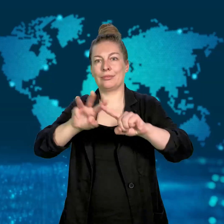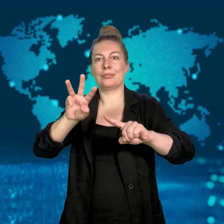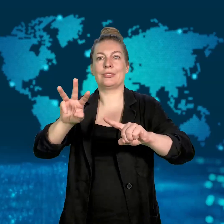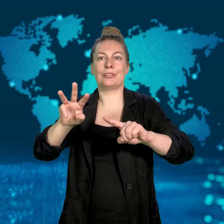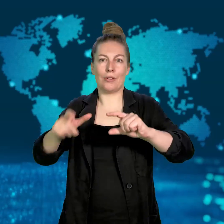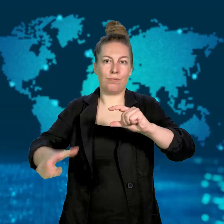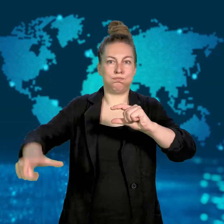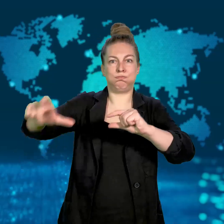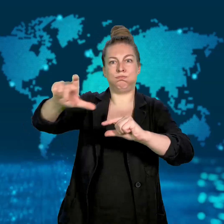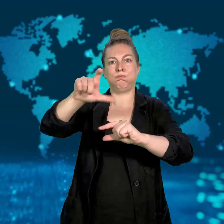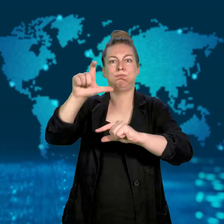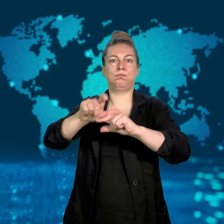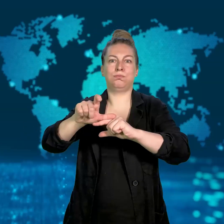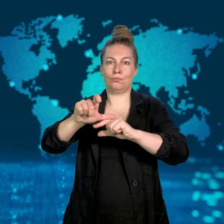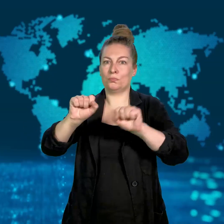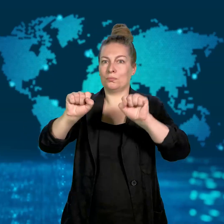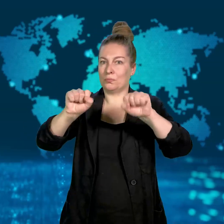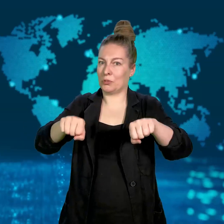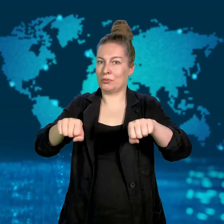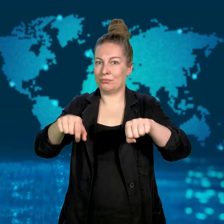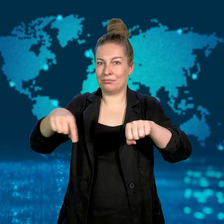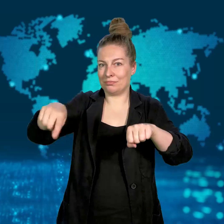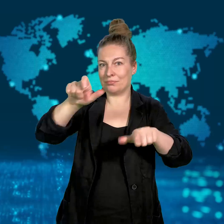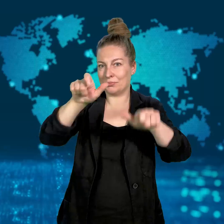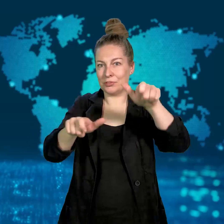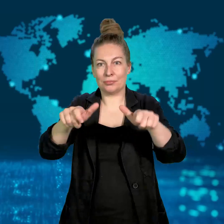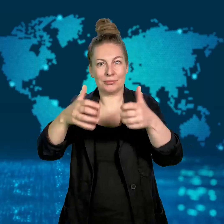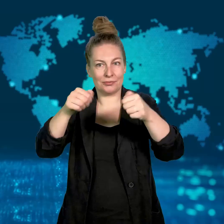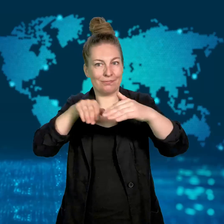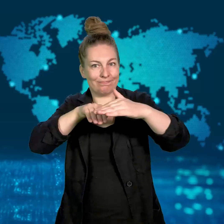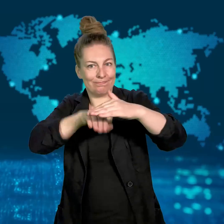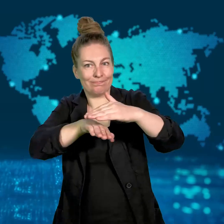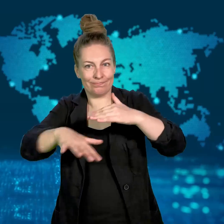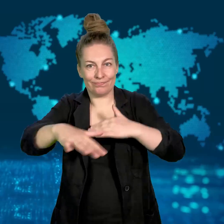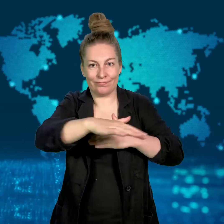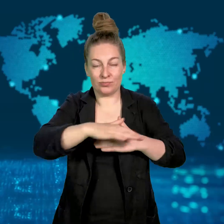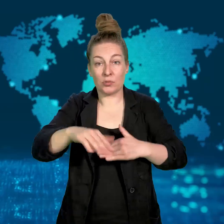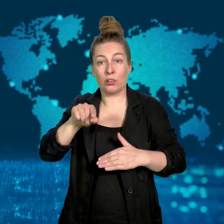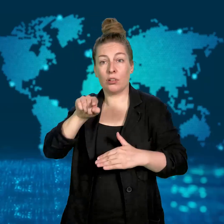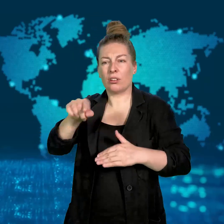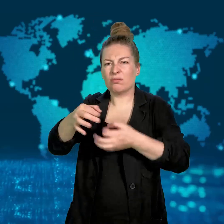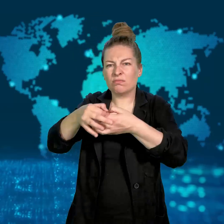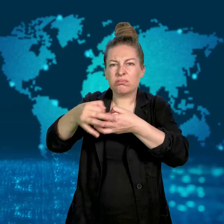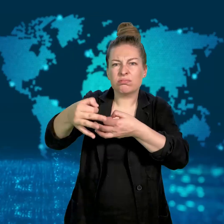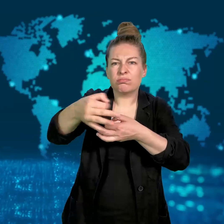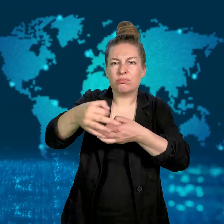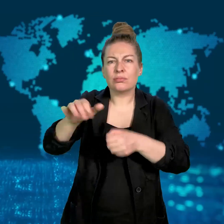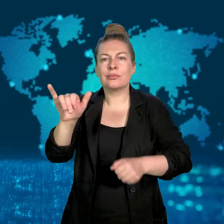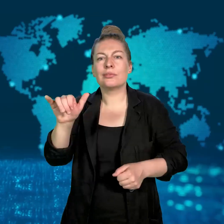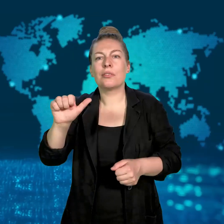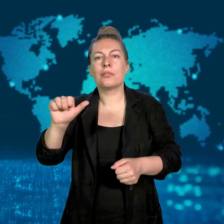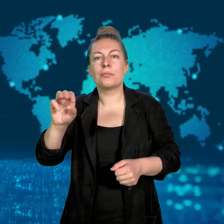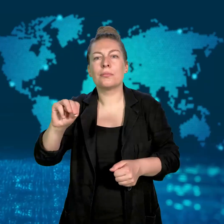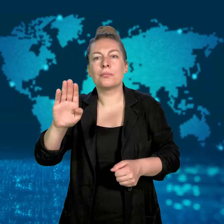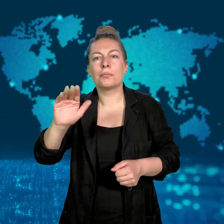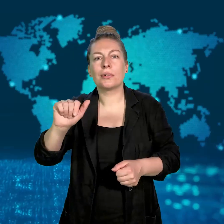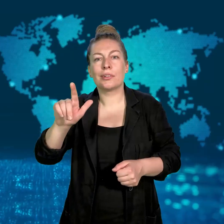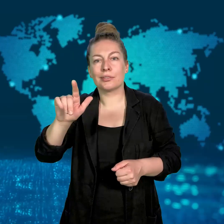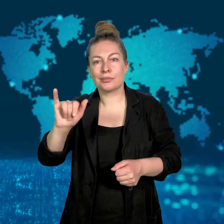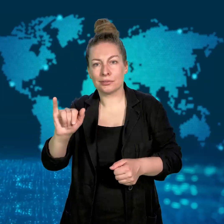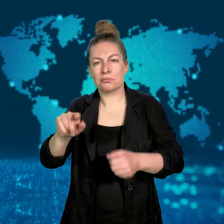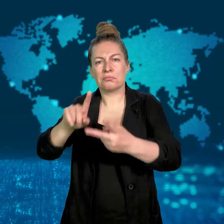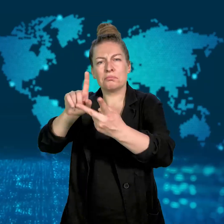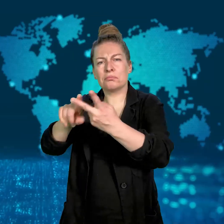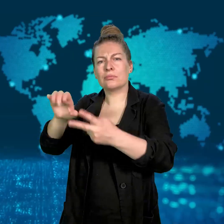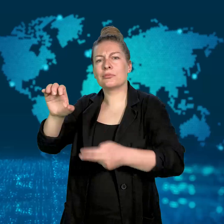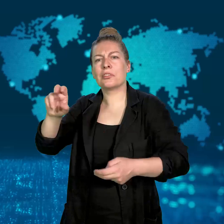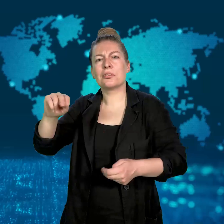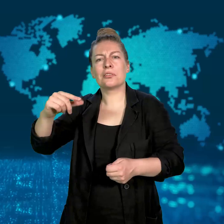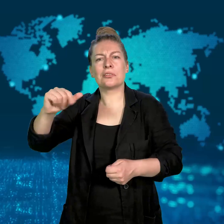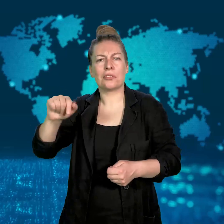in a plea for help.